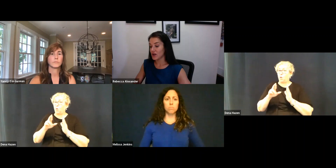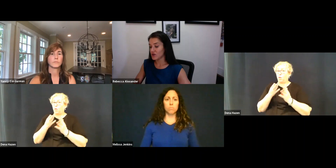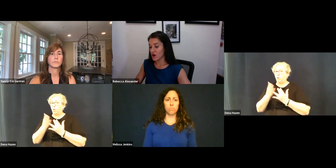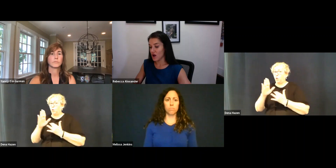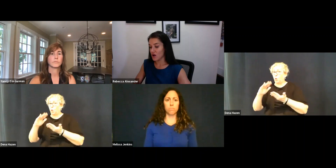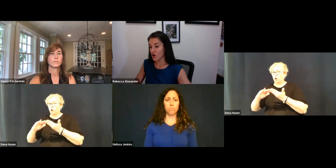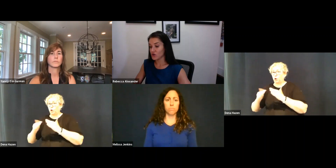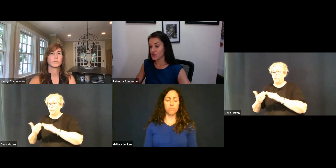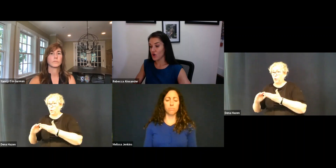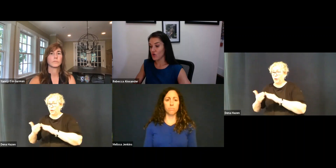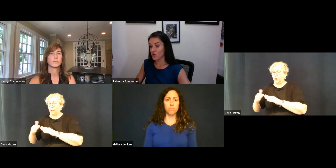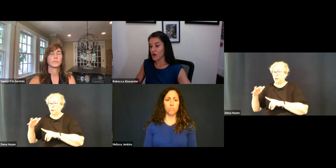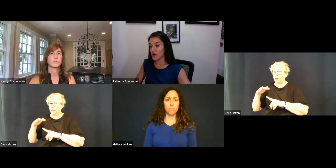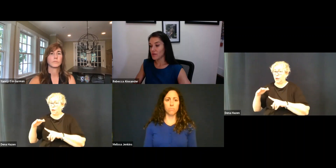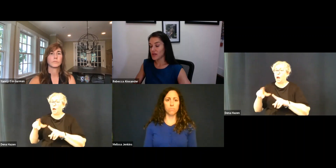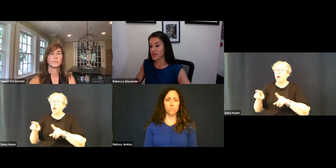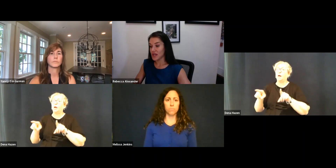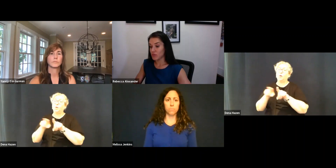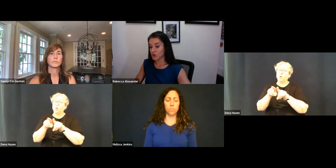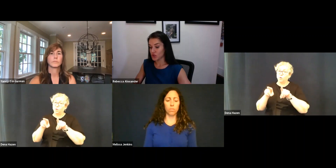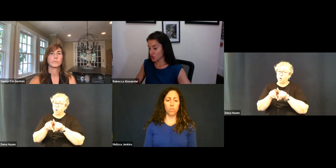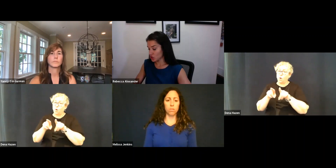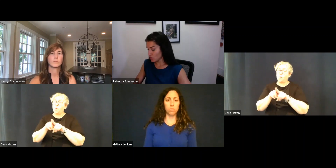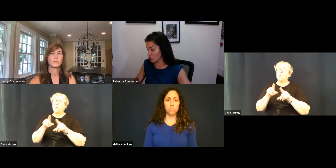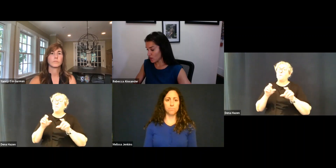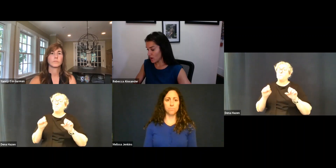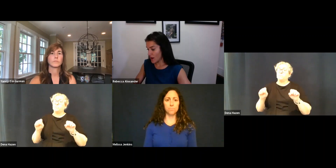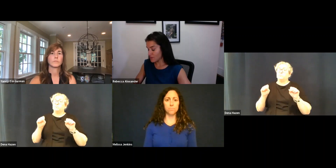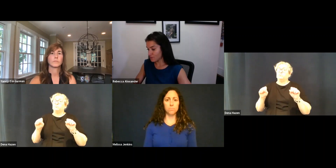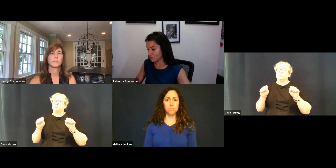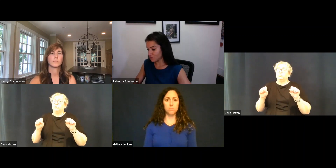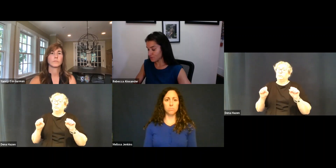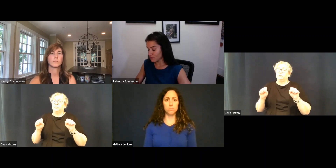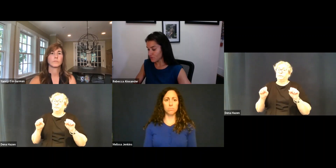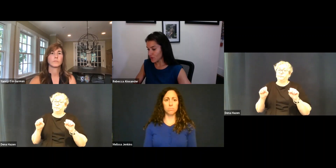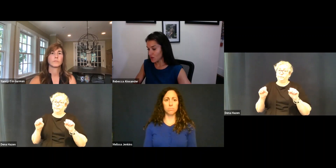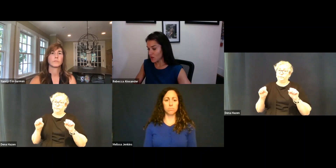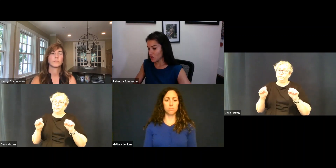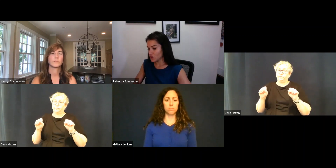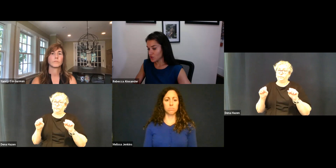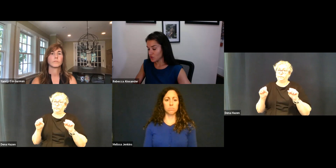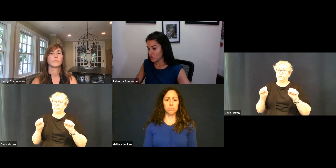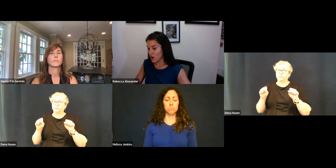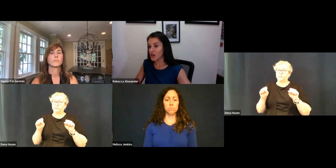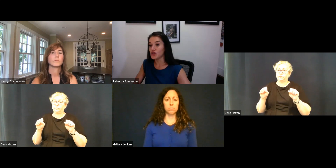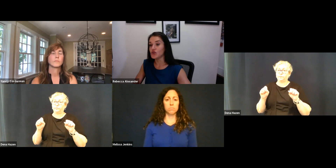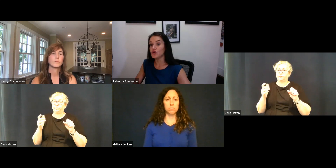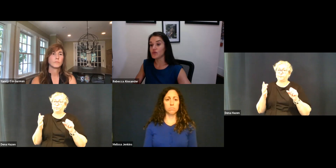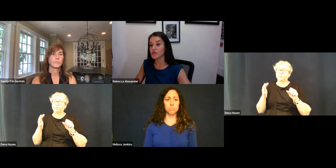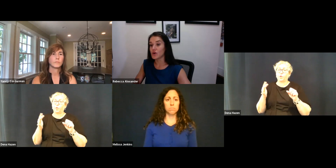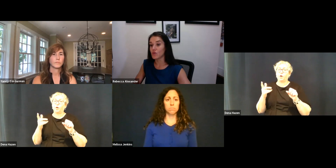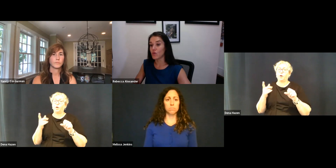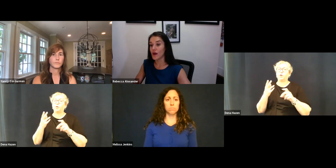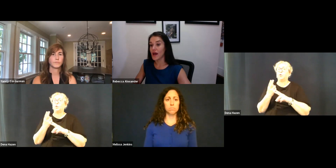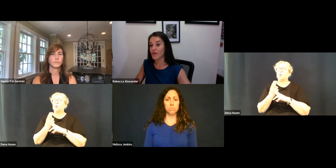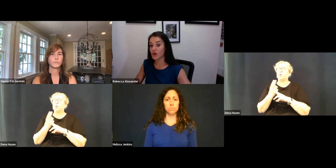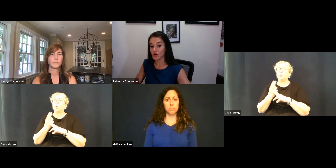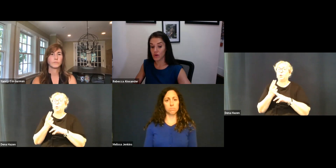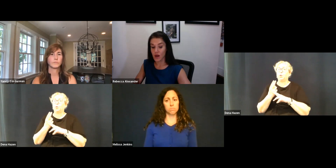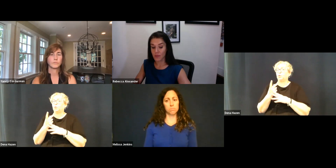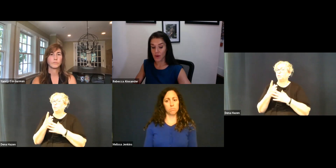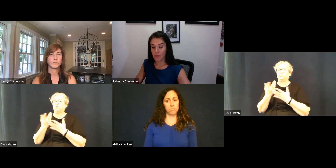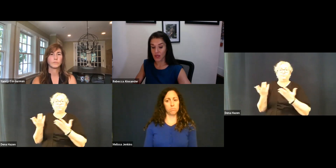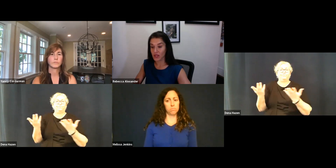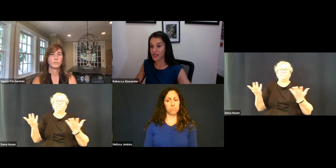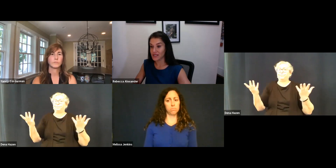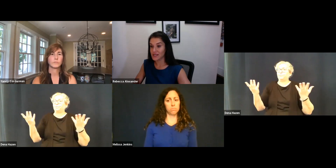And also being able to use whatever abilities